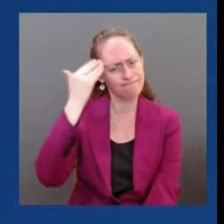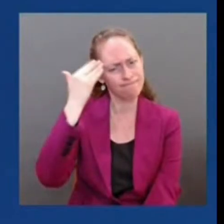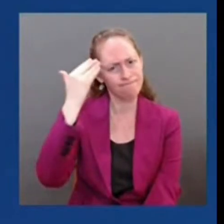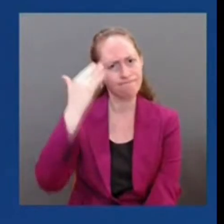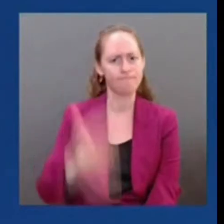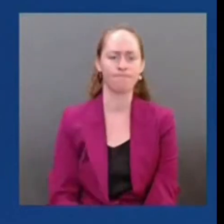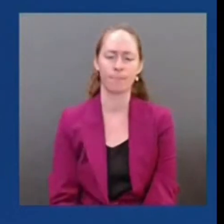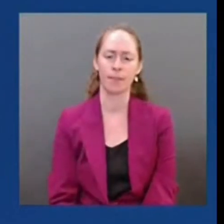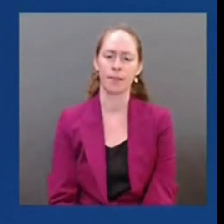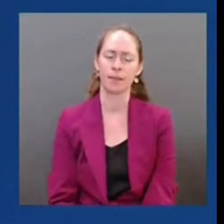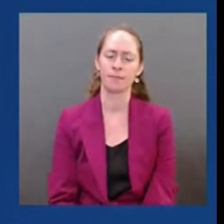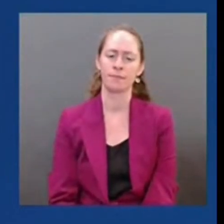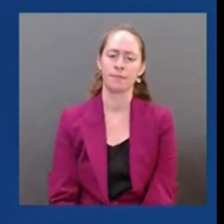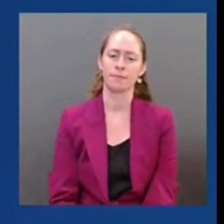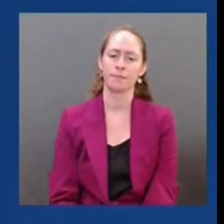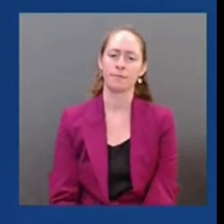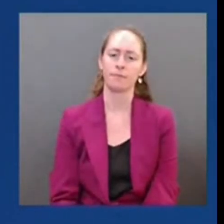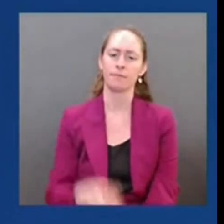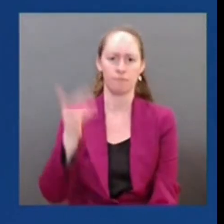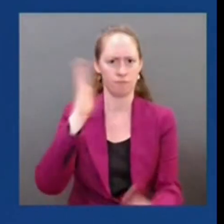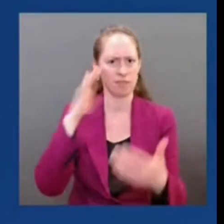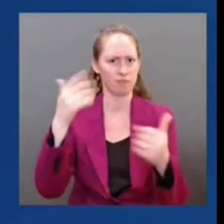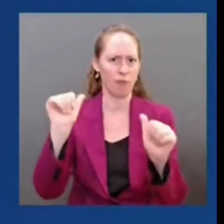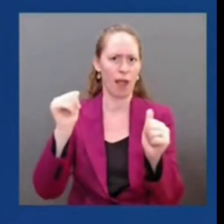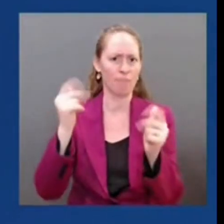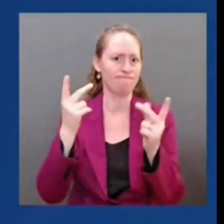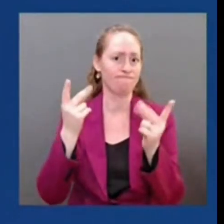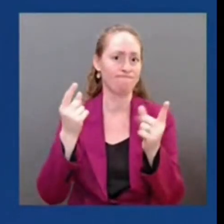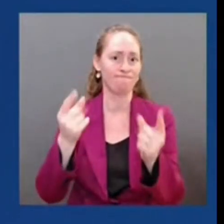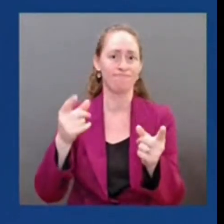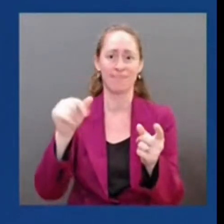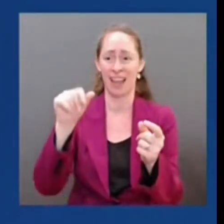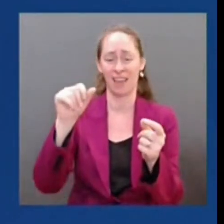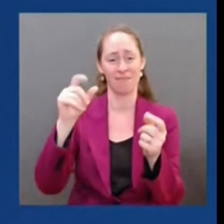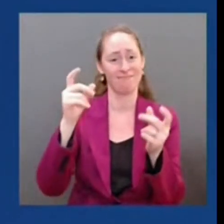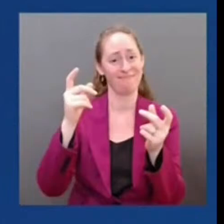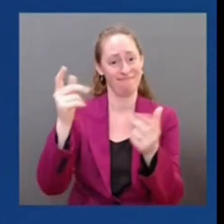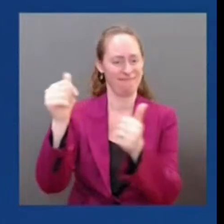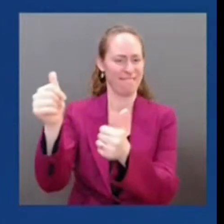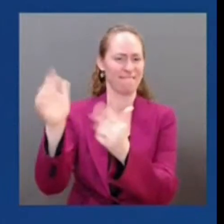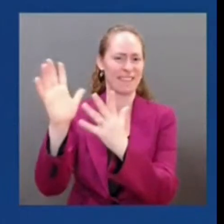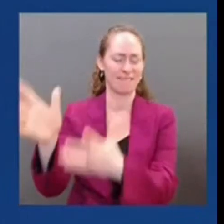PROBLEM. AND THEY WILL DO IT AS EXPEDITIOUSLY AS THEY POSSIBLY